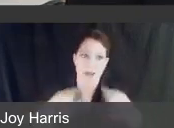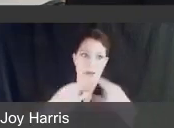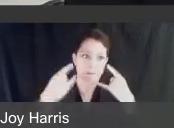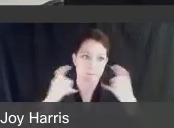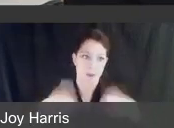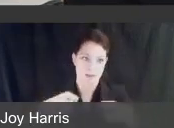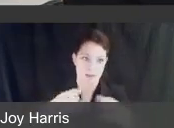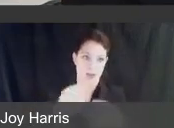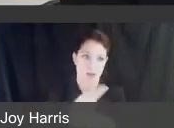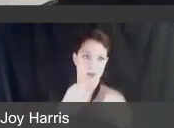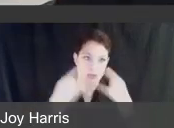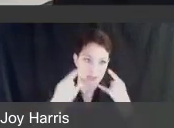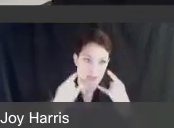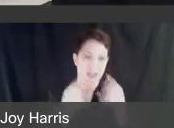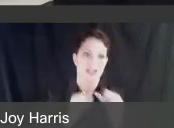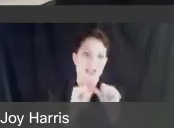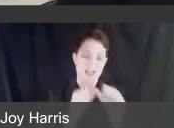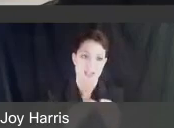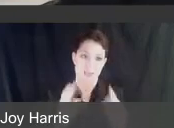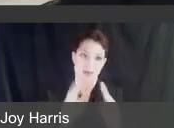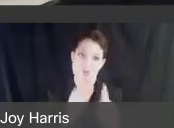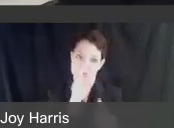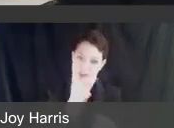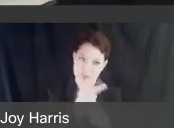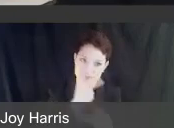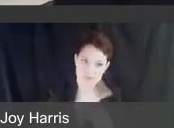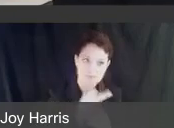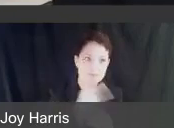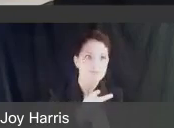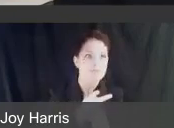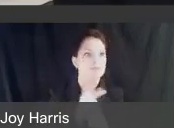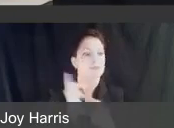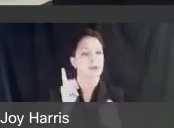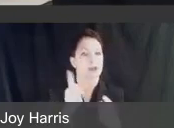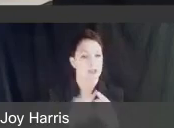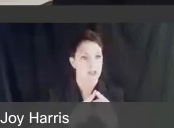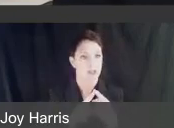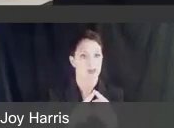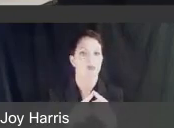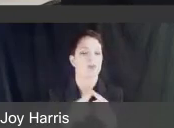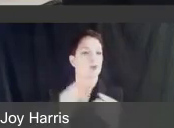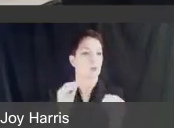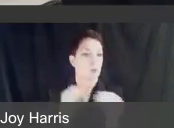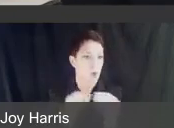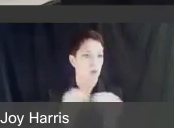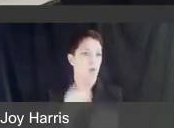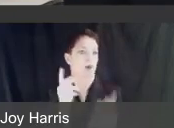continue to be very cautious until we get far far greater numbers of individuals vaccinated.